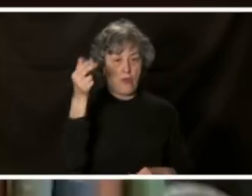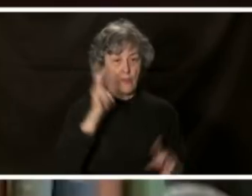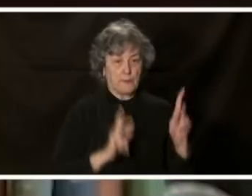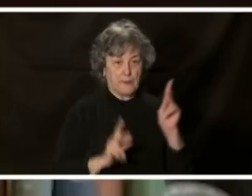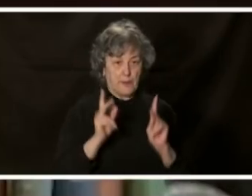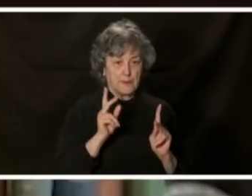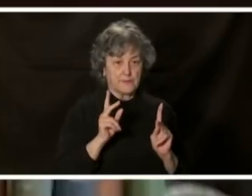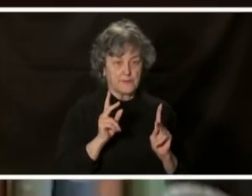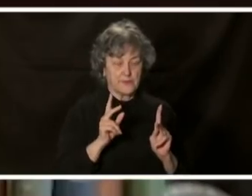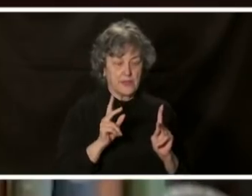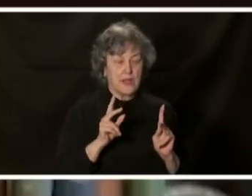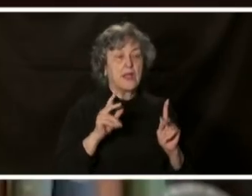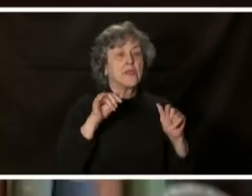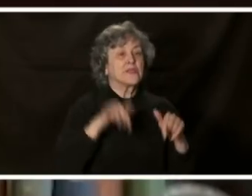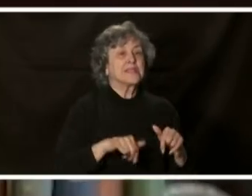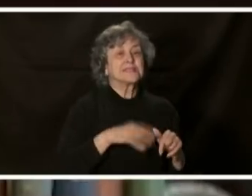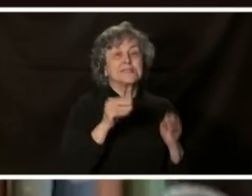THIS IS MORE URGENT TODAY THAN EVER.